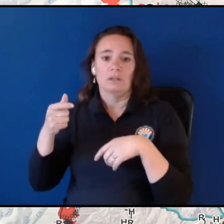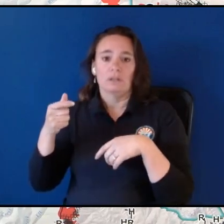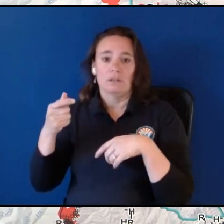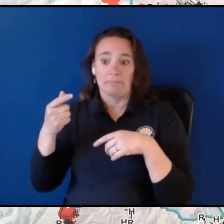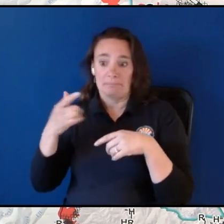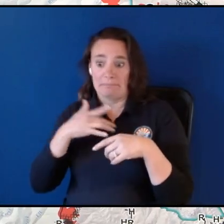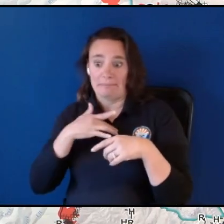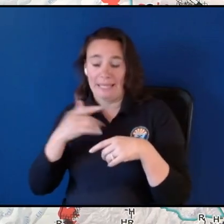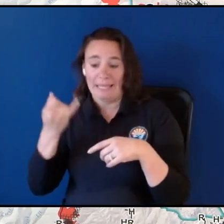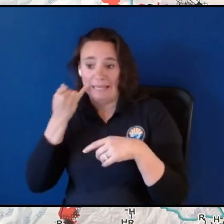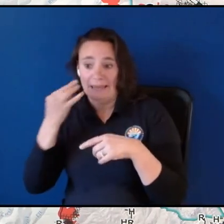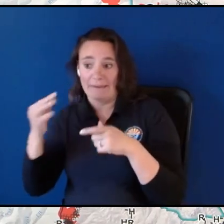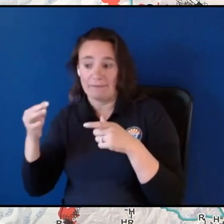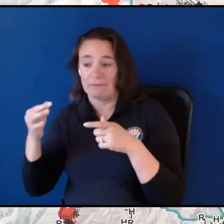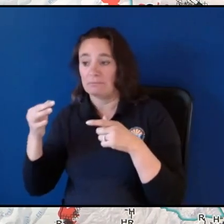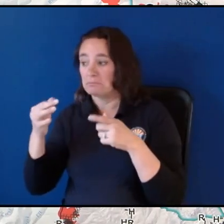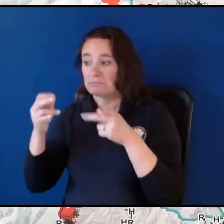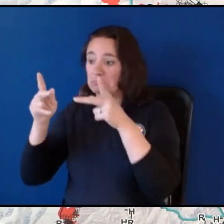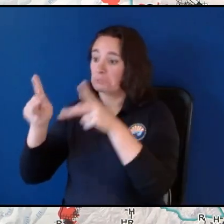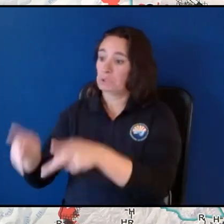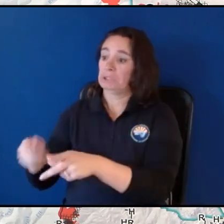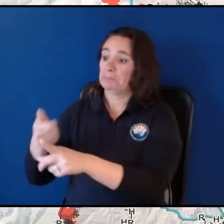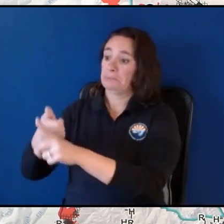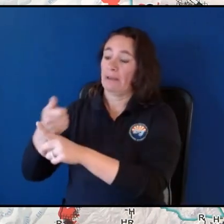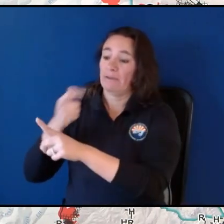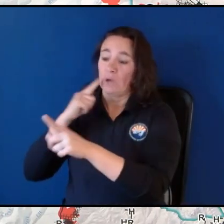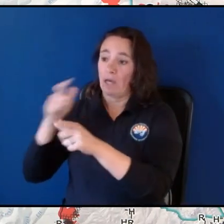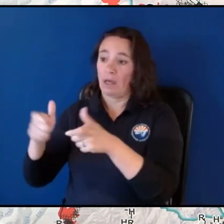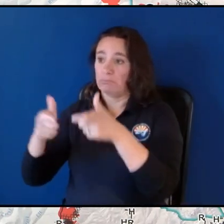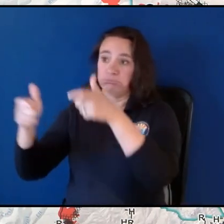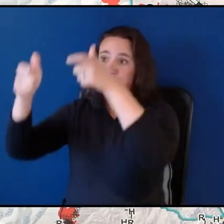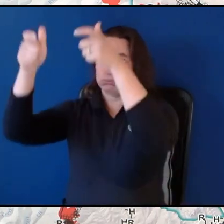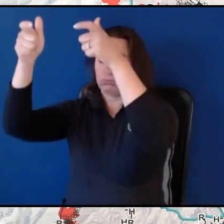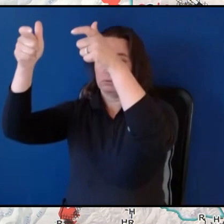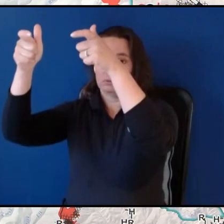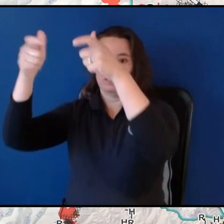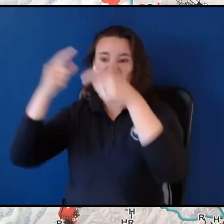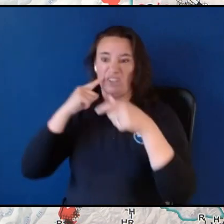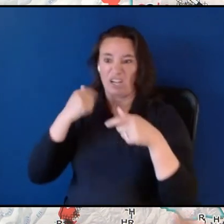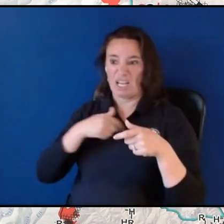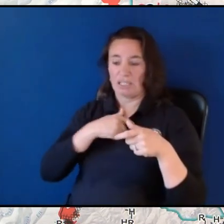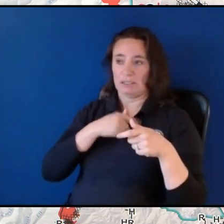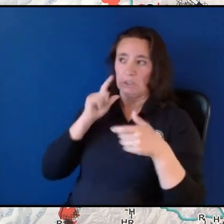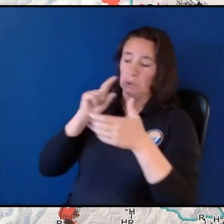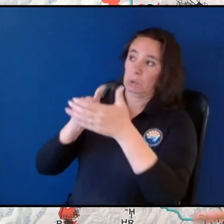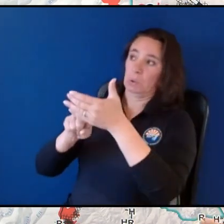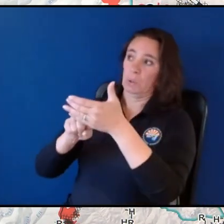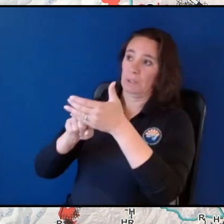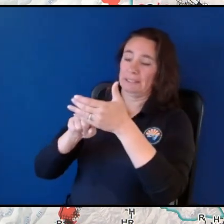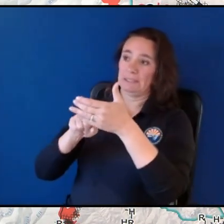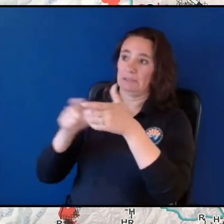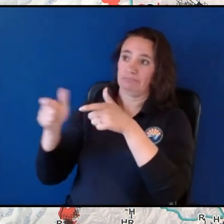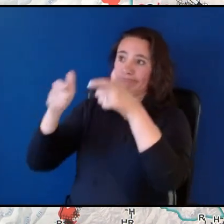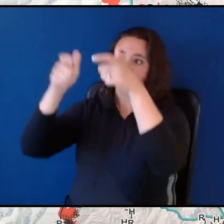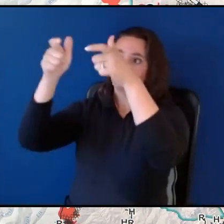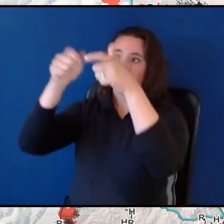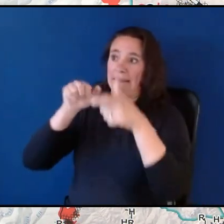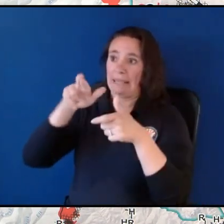will launch drones. What that does for us is if there's a drone in the TFR, or the airspace, where we're working, all of our